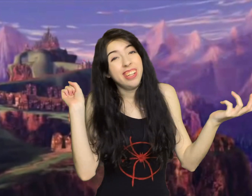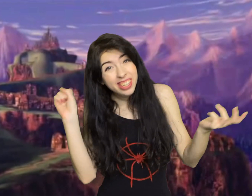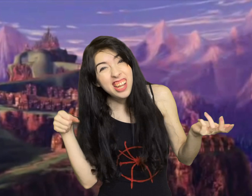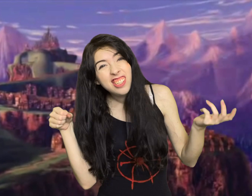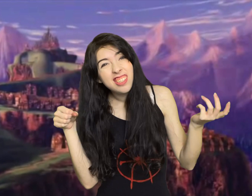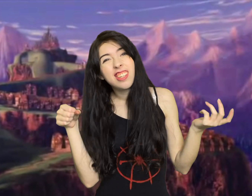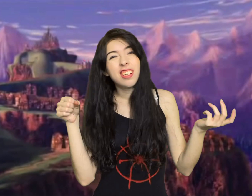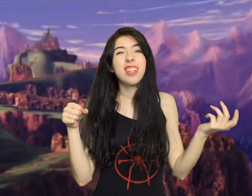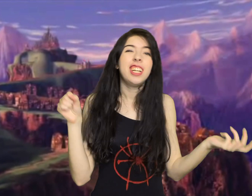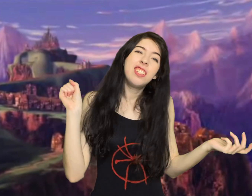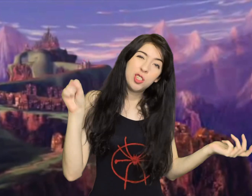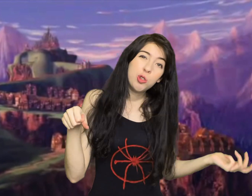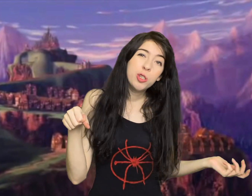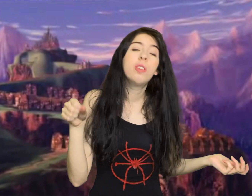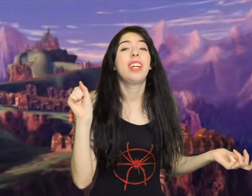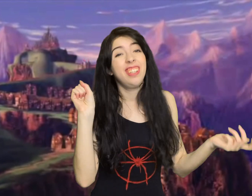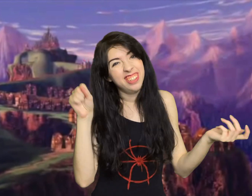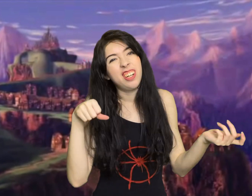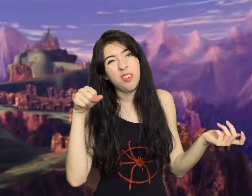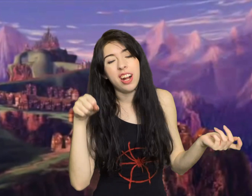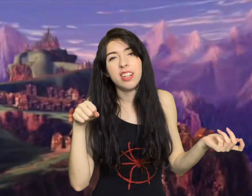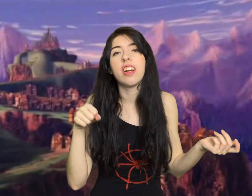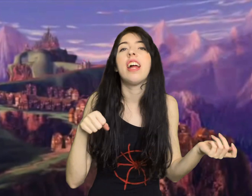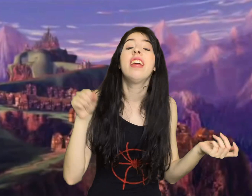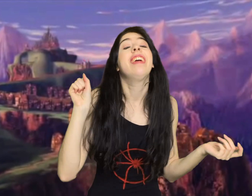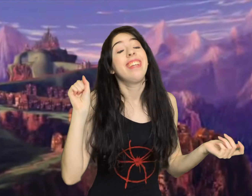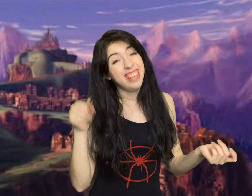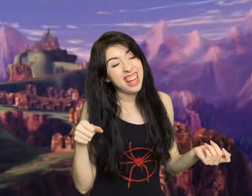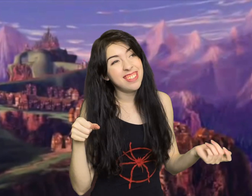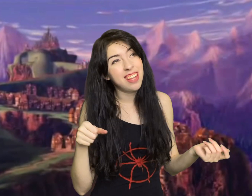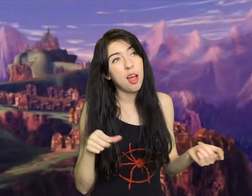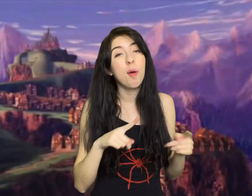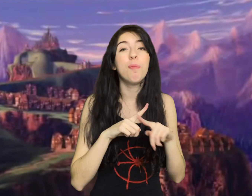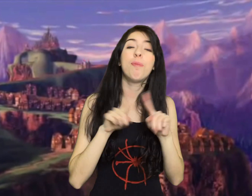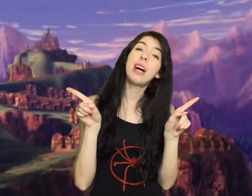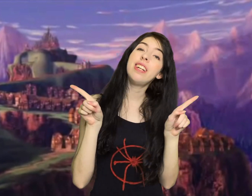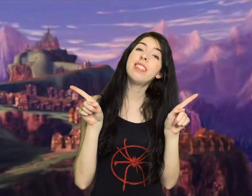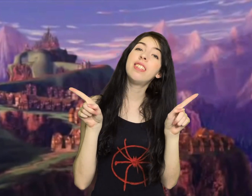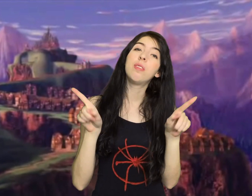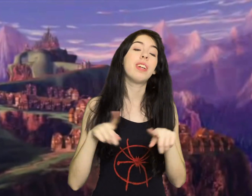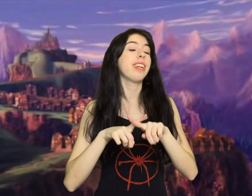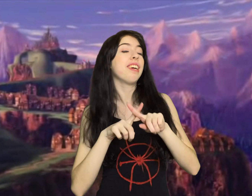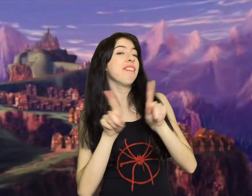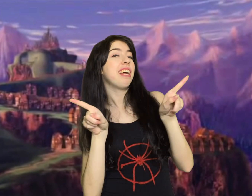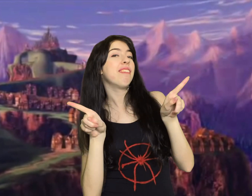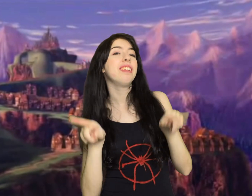YES it's true like you know nodding your head yes BUT we already covered that one